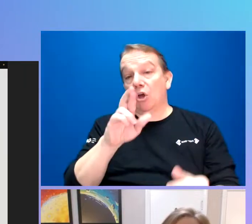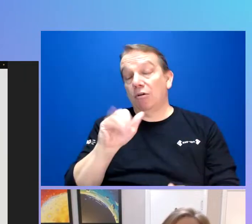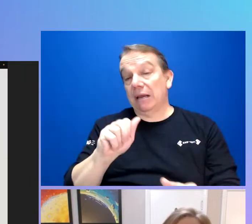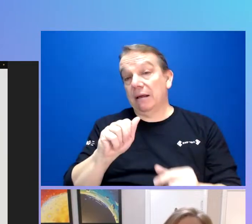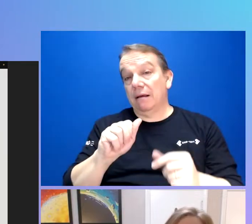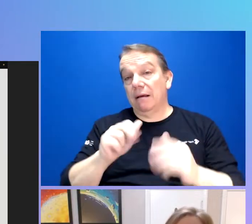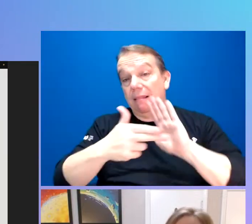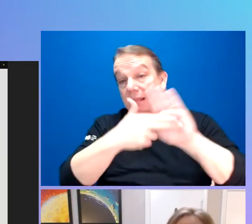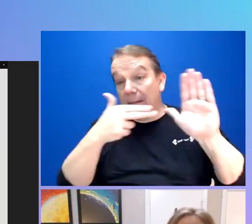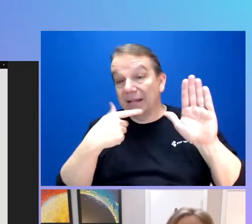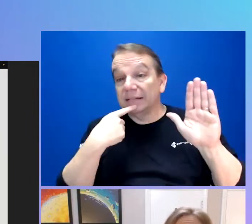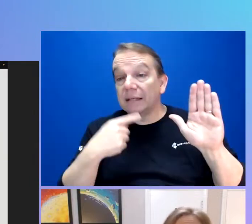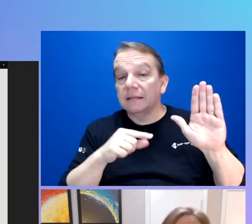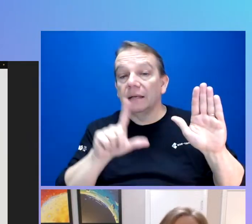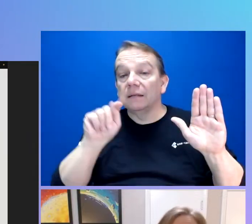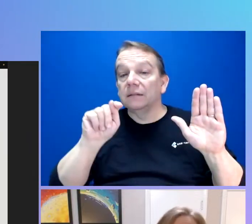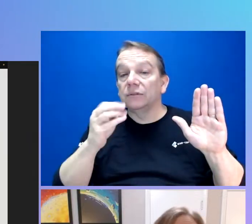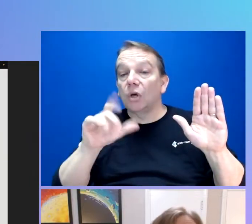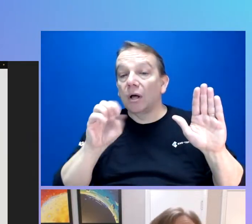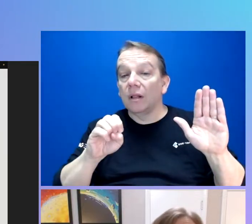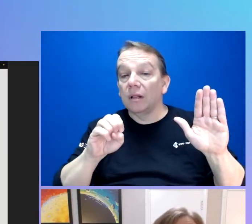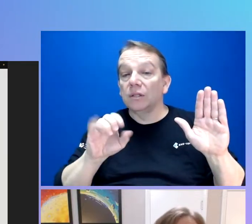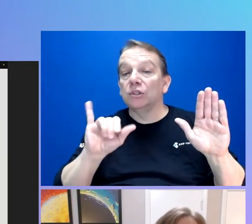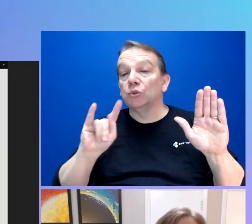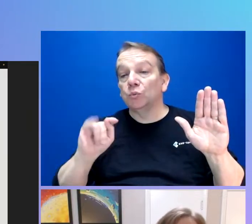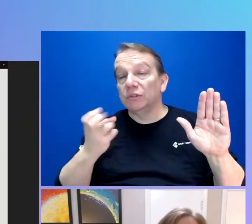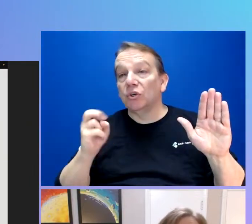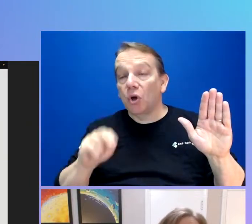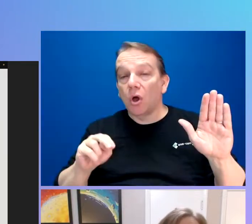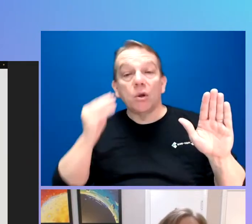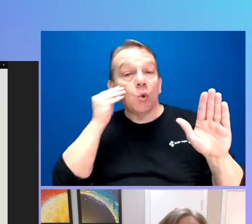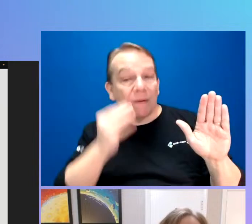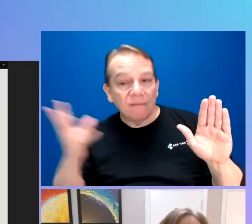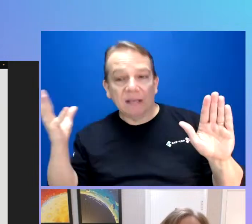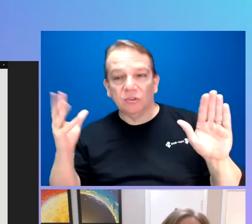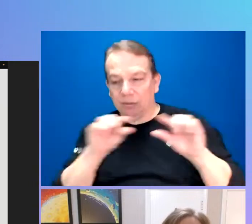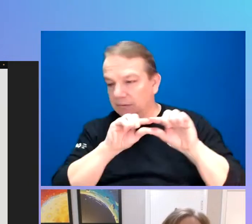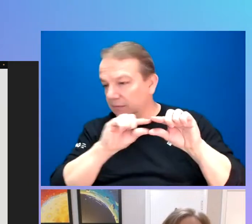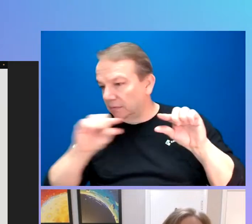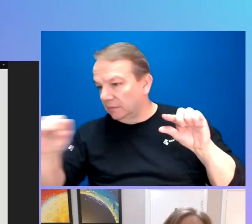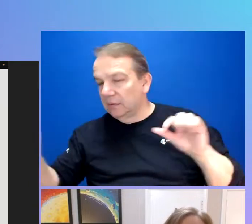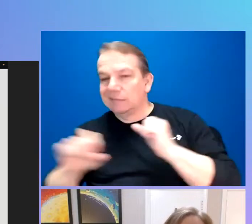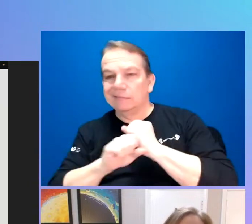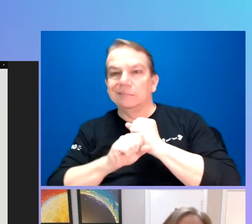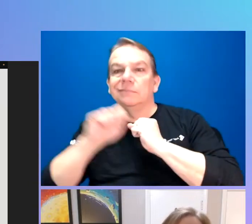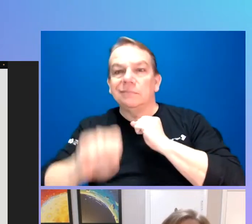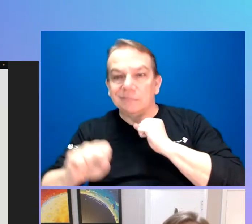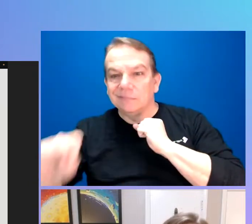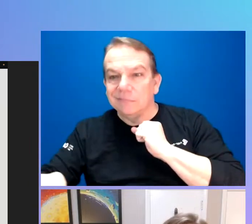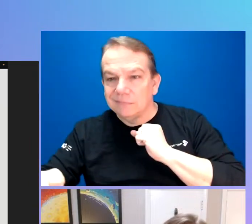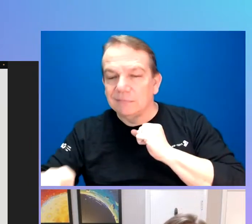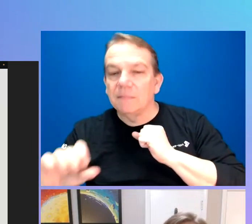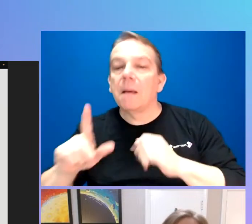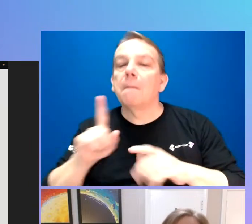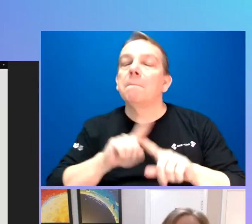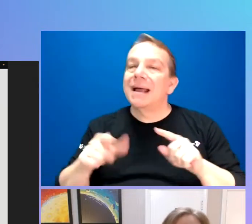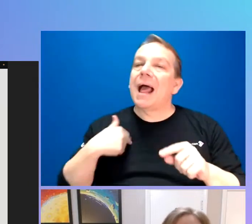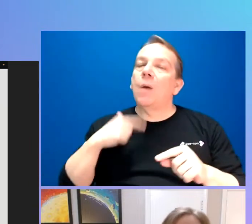says toggle switch to turn on notifications, but since I'll get information announced for